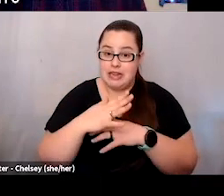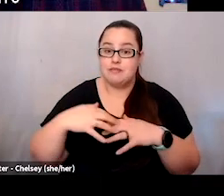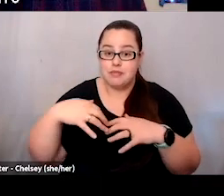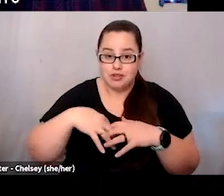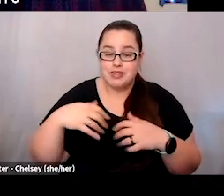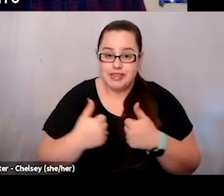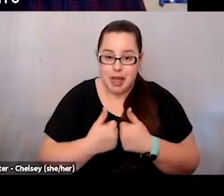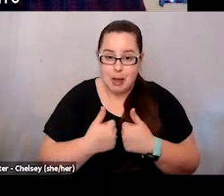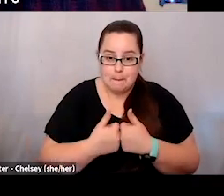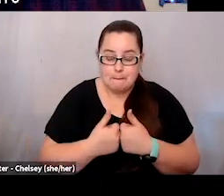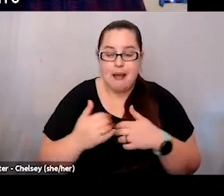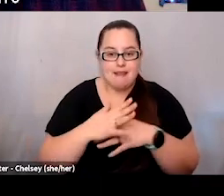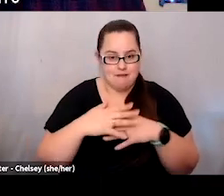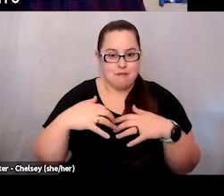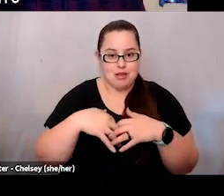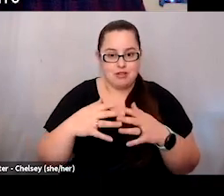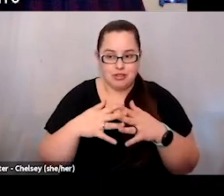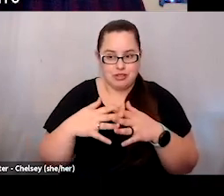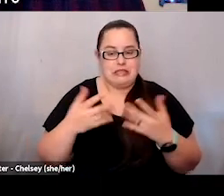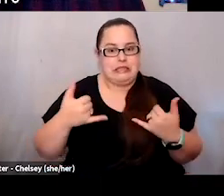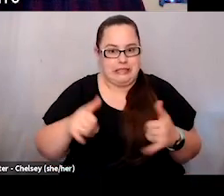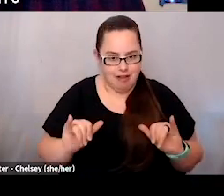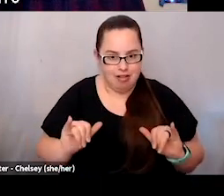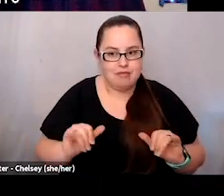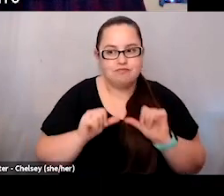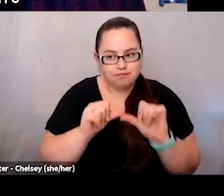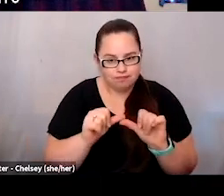Native Americans still played this game. Native Americans influenced American